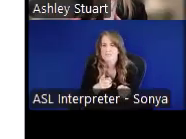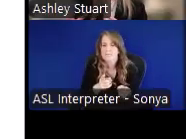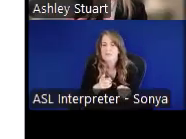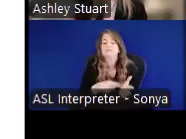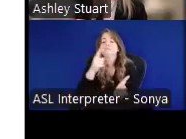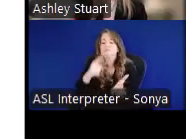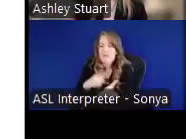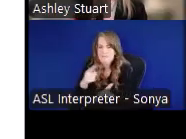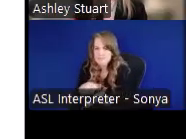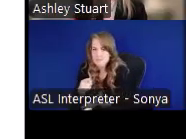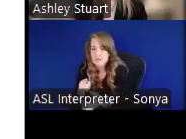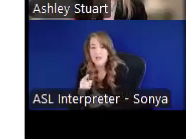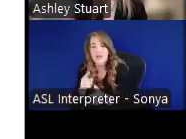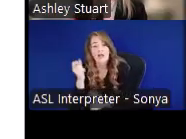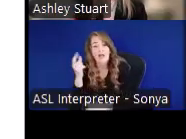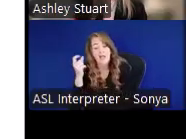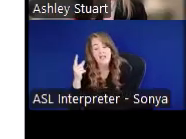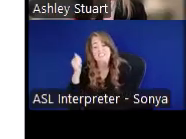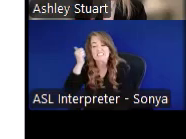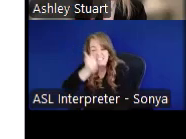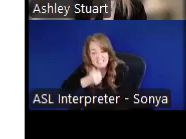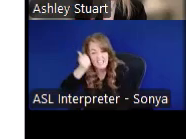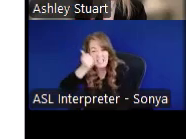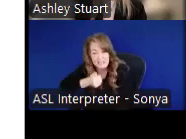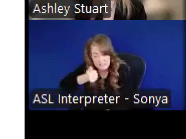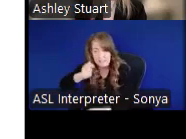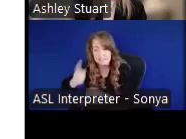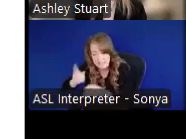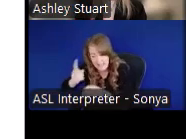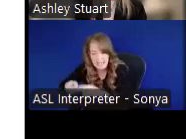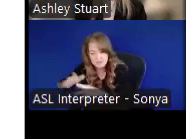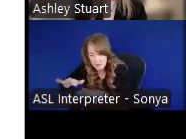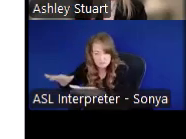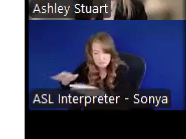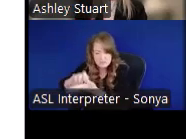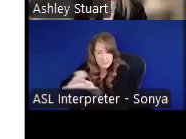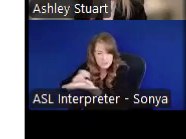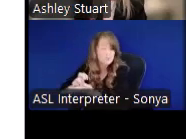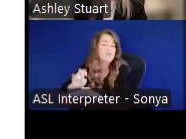occur in a smaller subset of preschool age children and occur